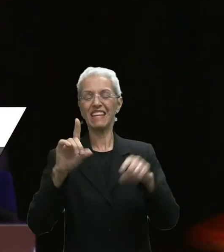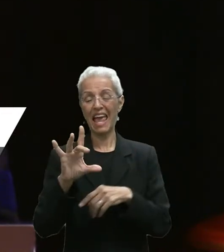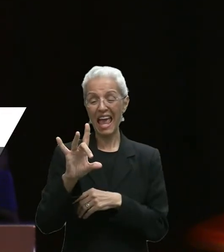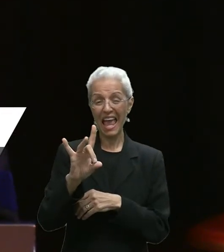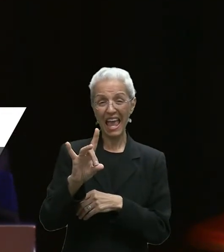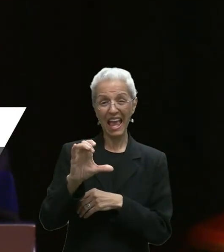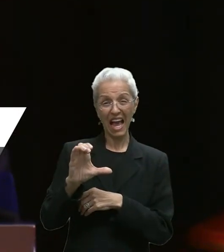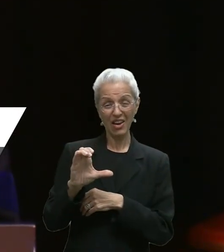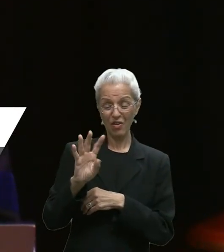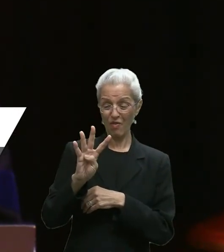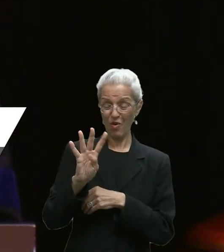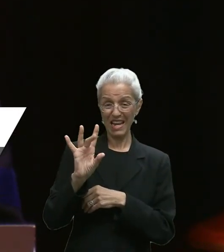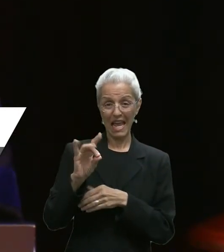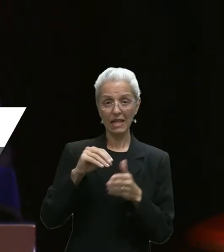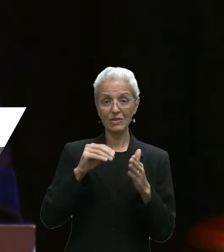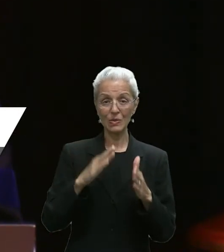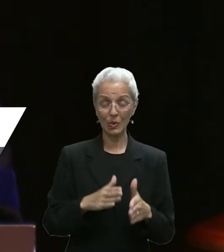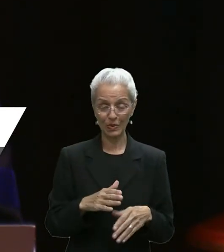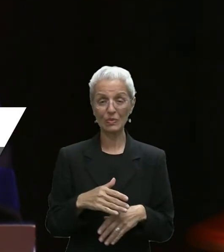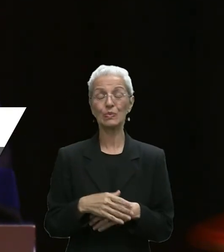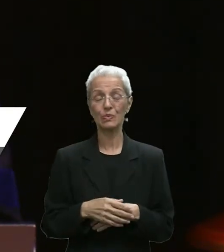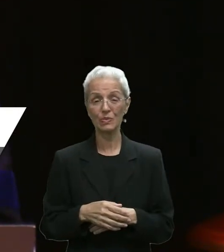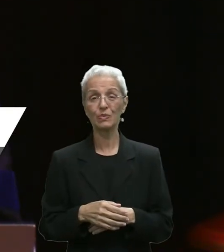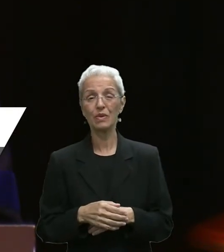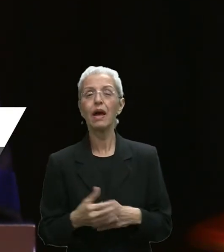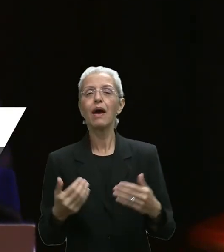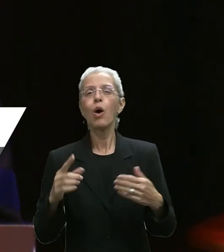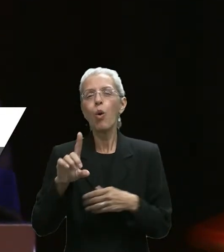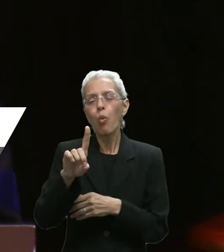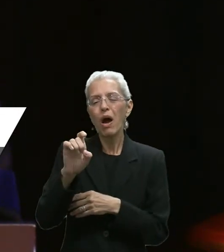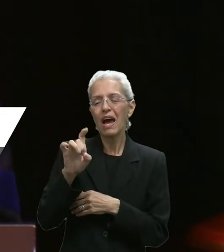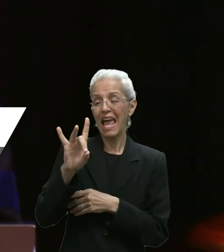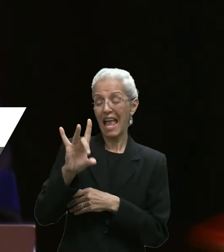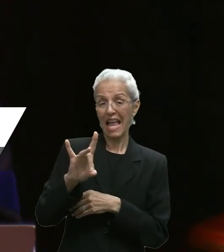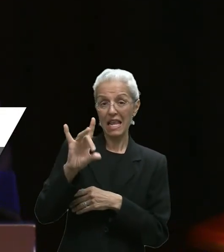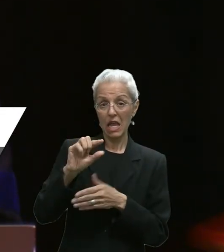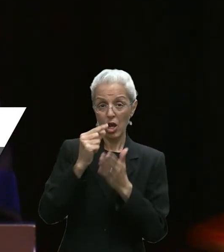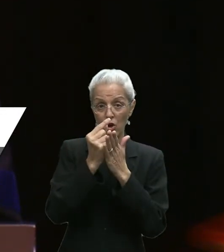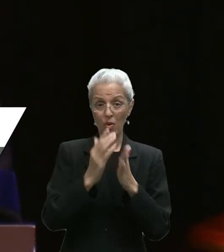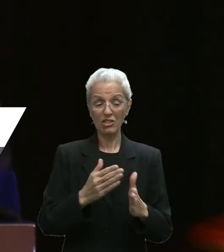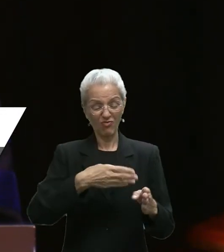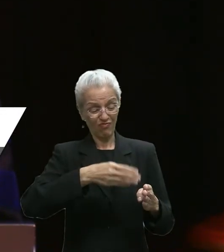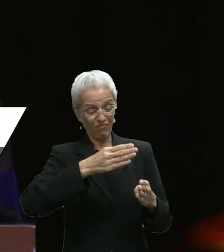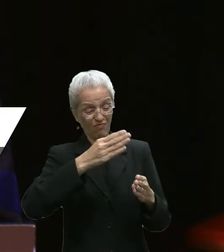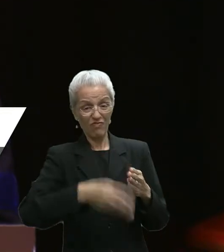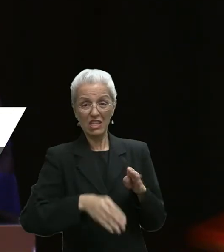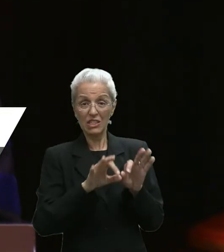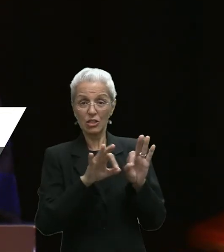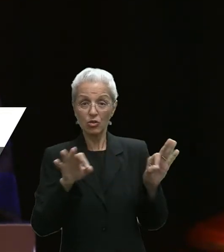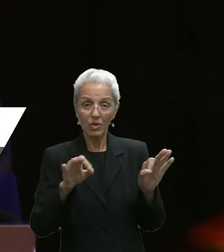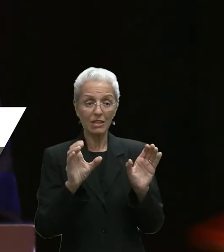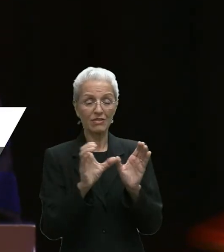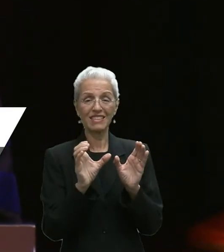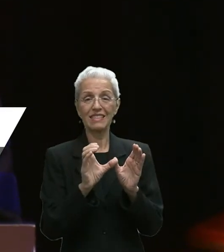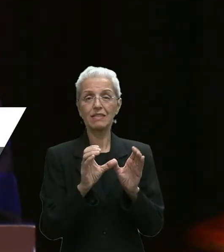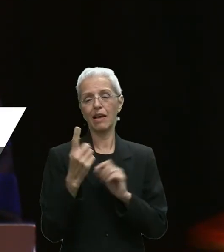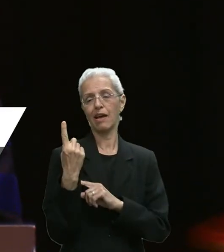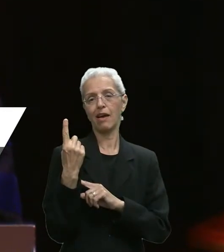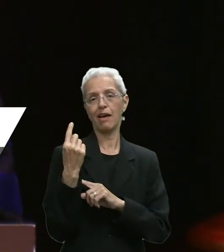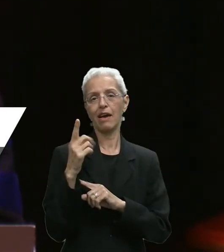the effort and the persistence in making it to this day. We express deep gratitude for our families,